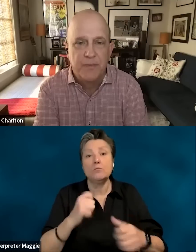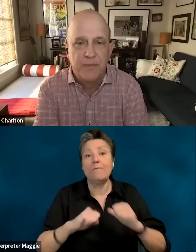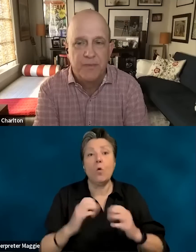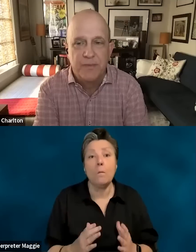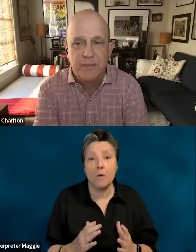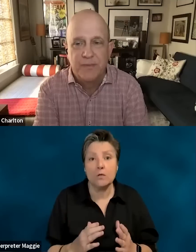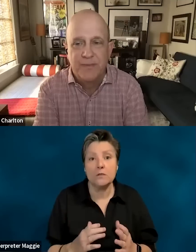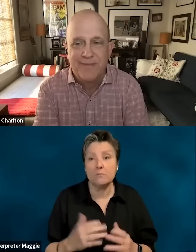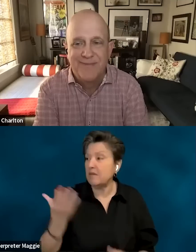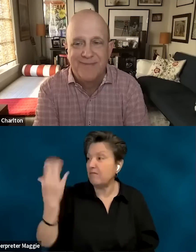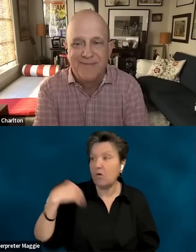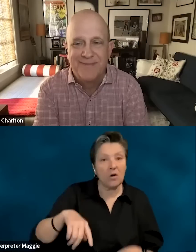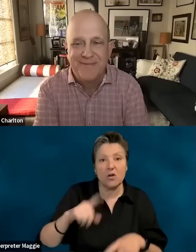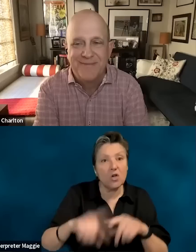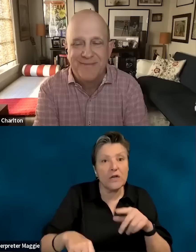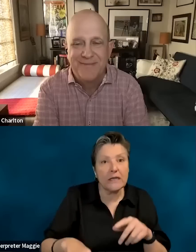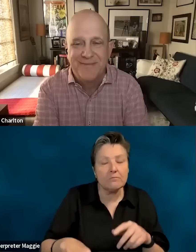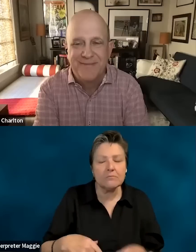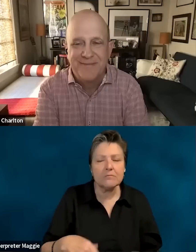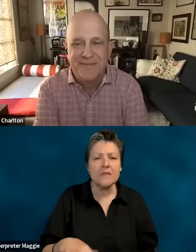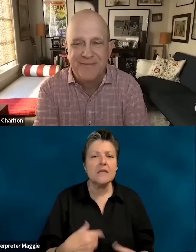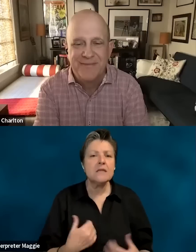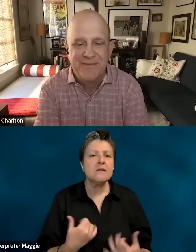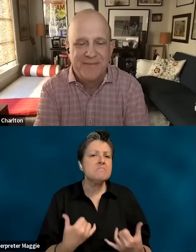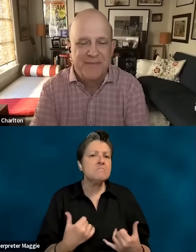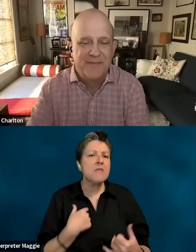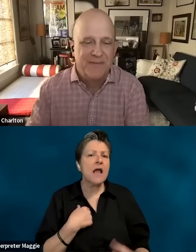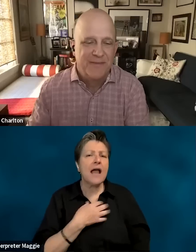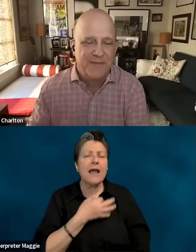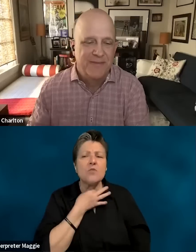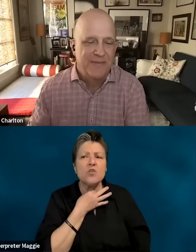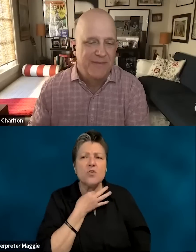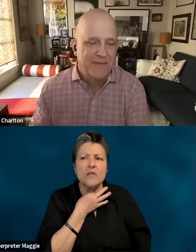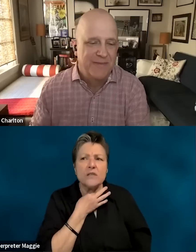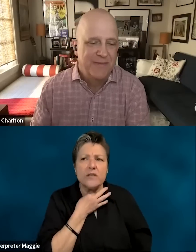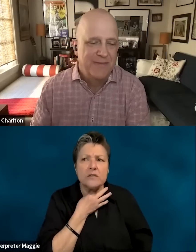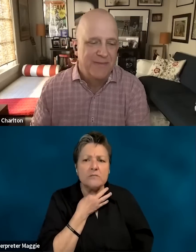I am curious, any other tools,